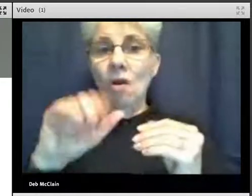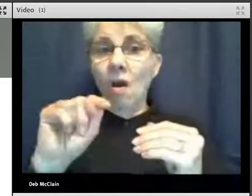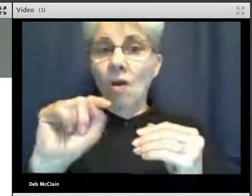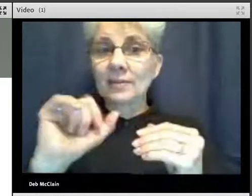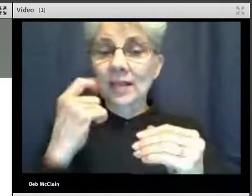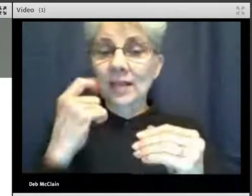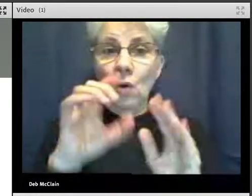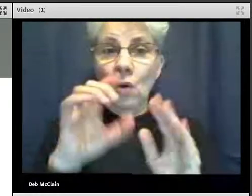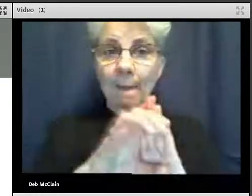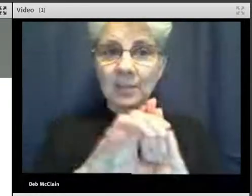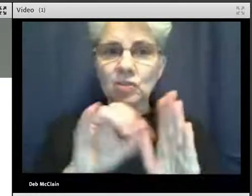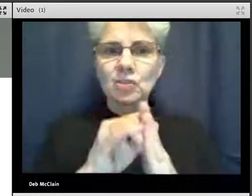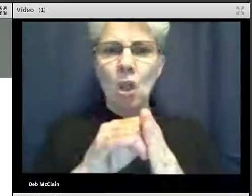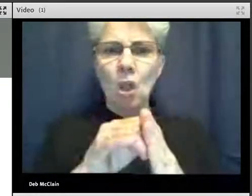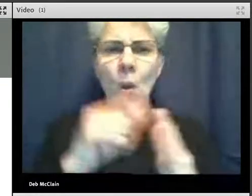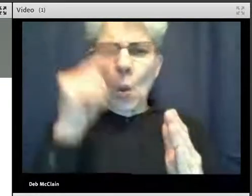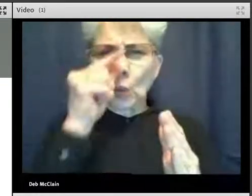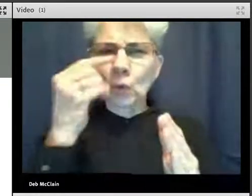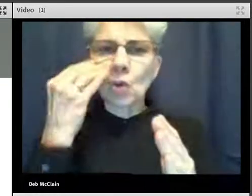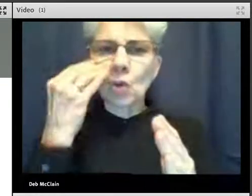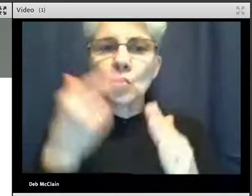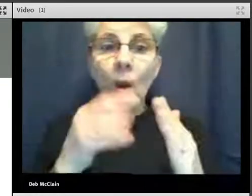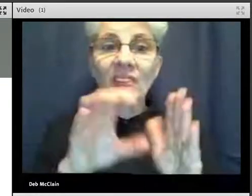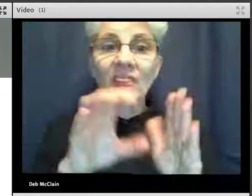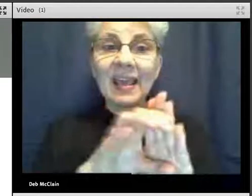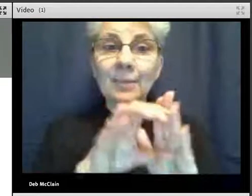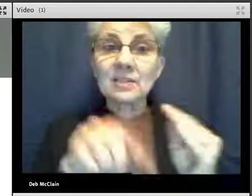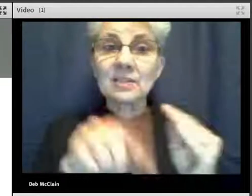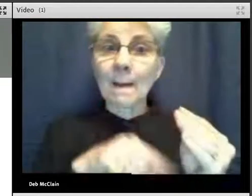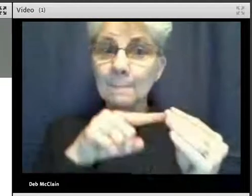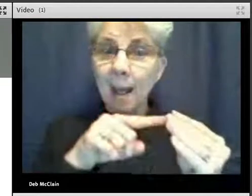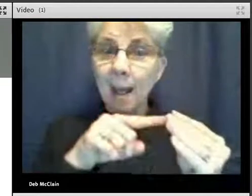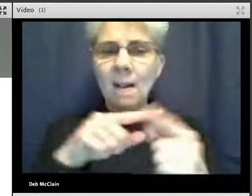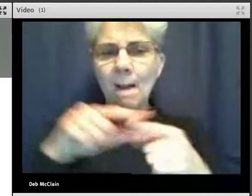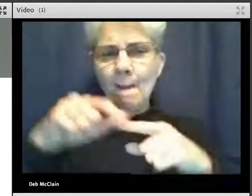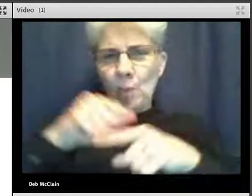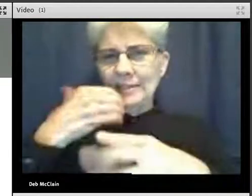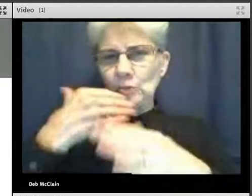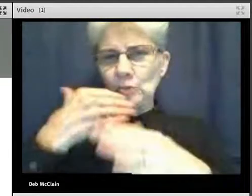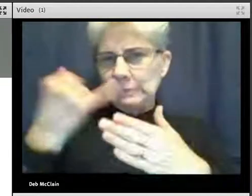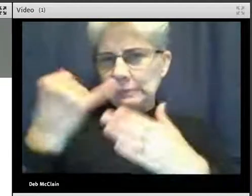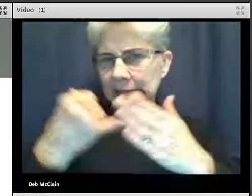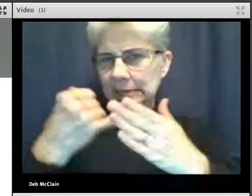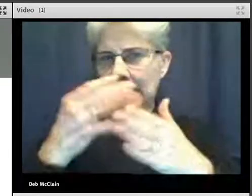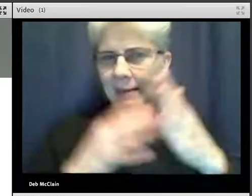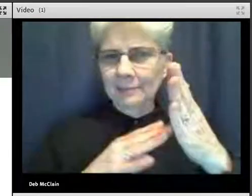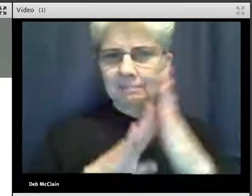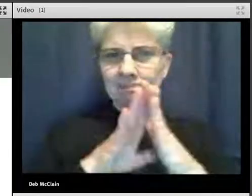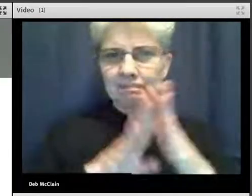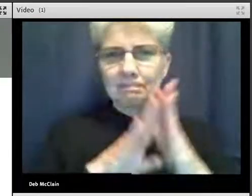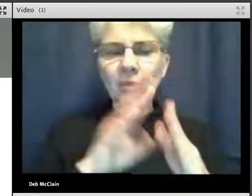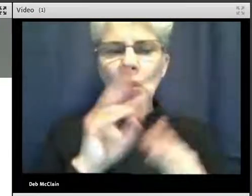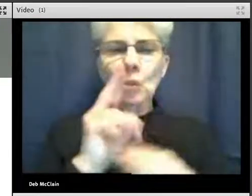so that Google knows that what those images are. You practice good design, usability